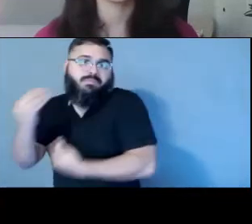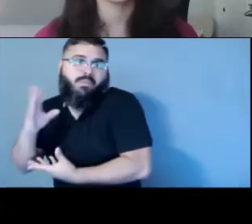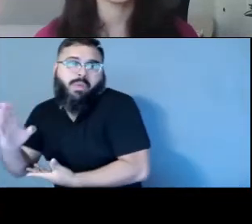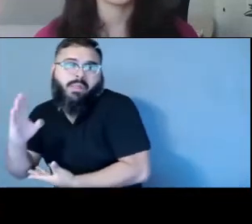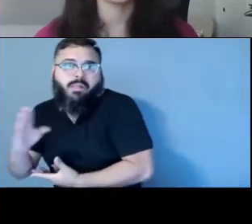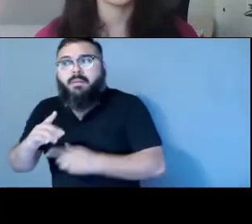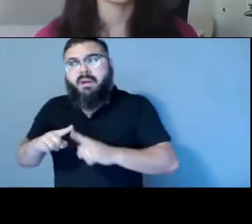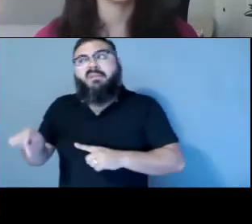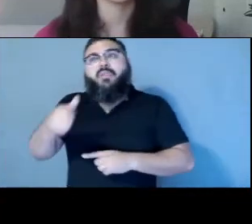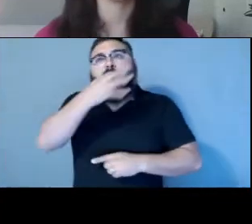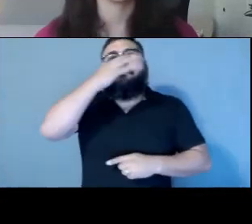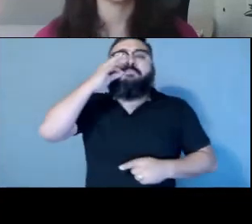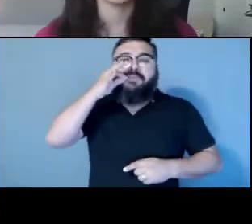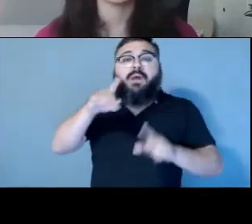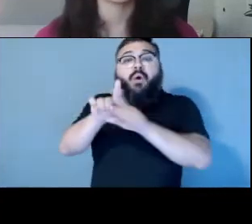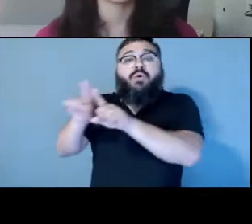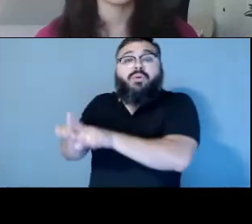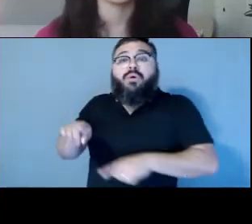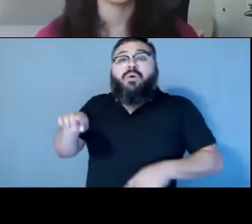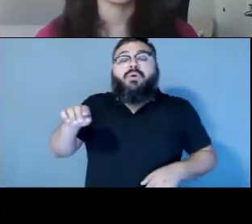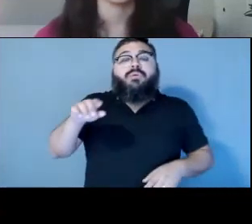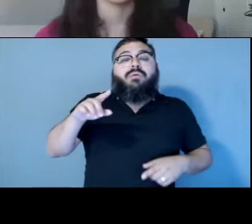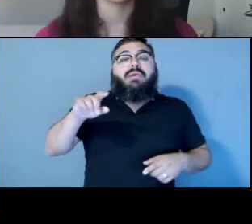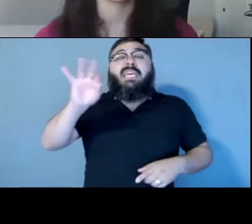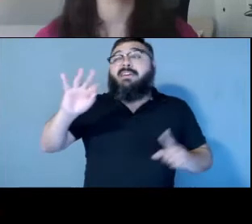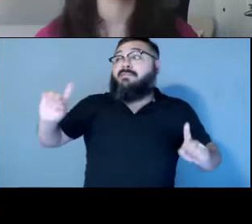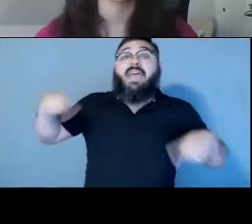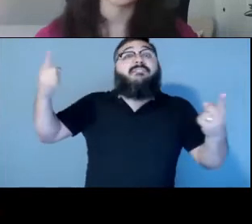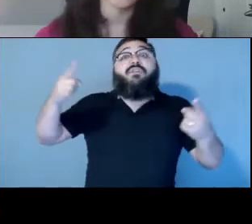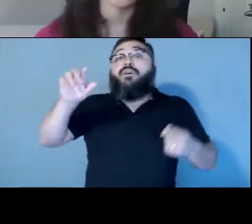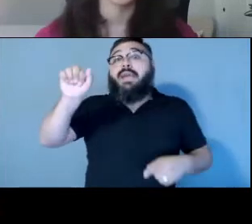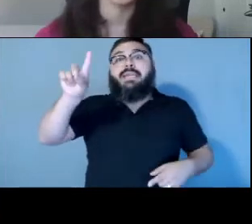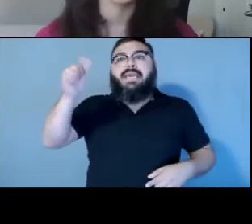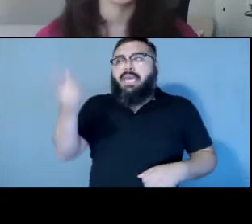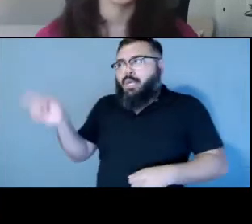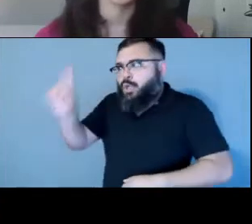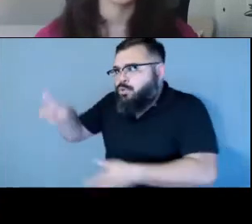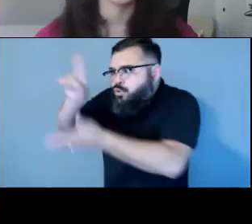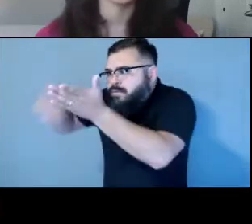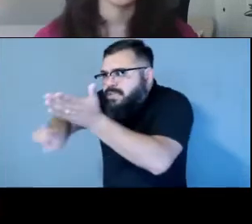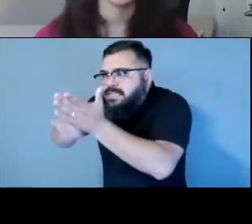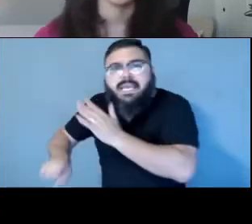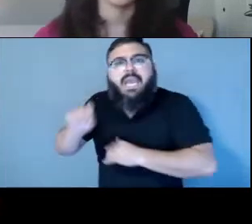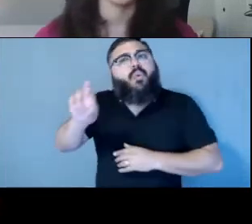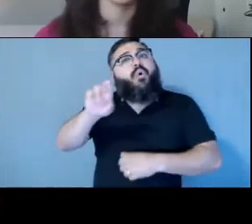where the ADA compliance is being investigated or for worker's comp or insurance purposes,